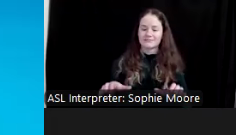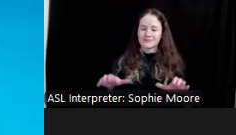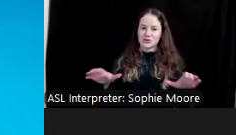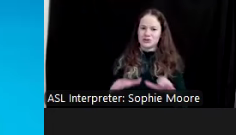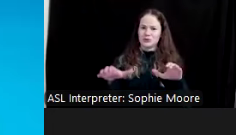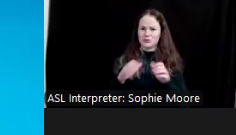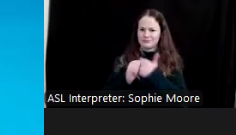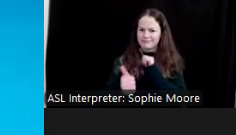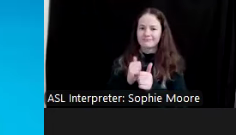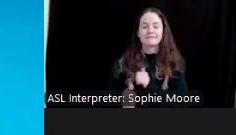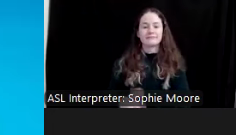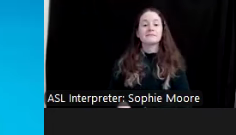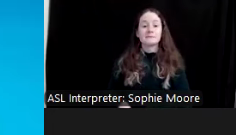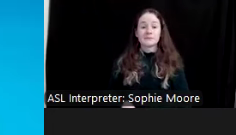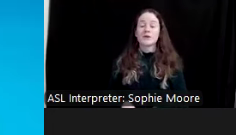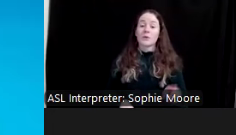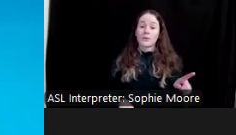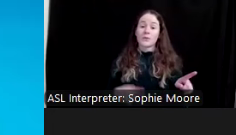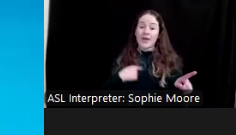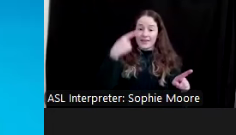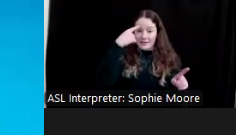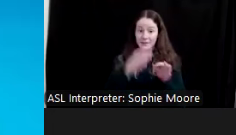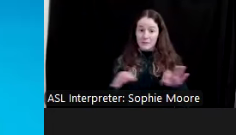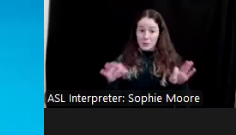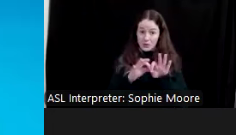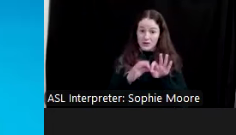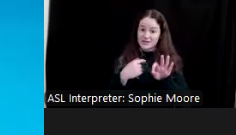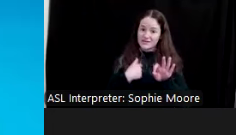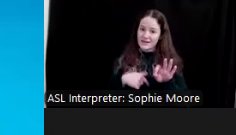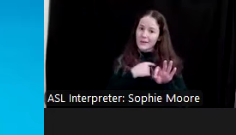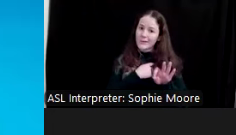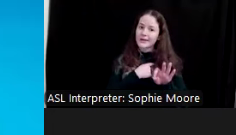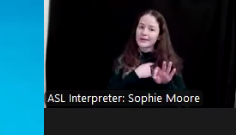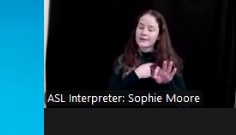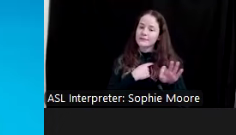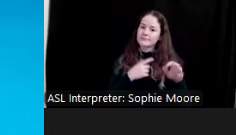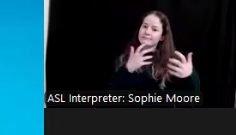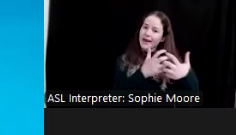that we meet people where they are with rules that include, and I left that